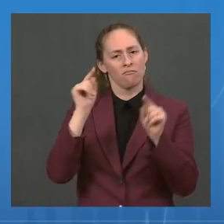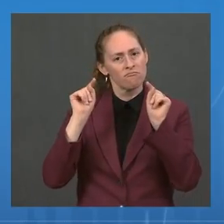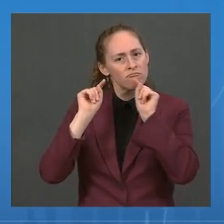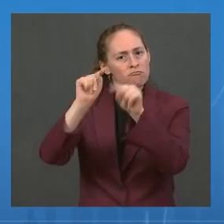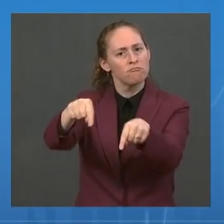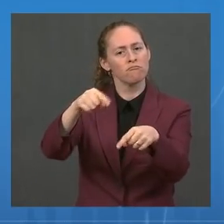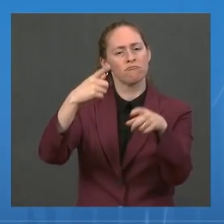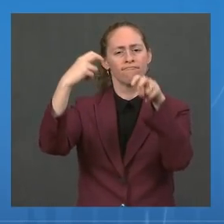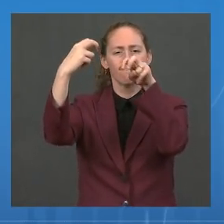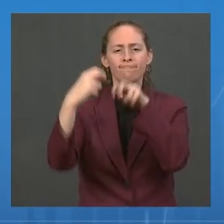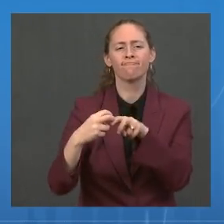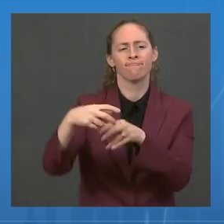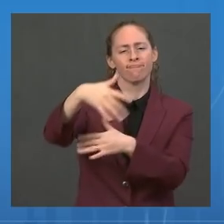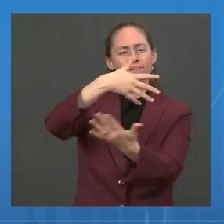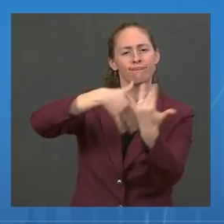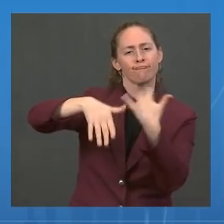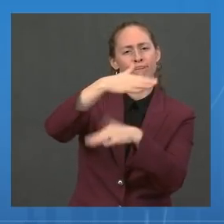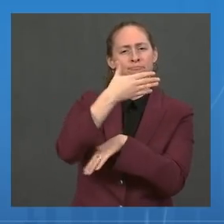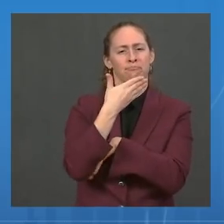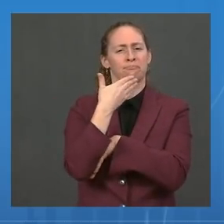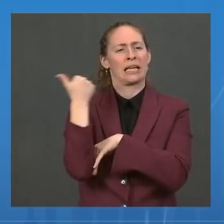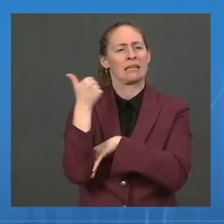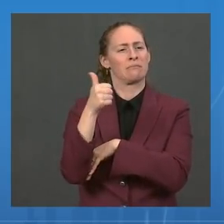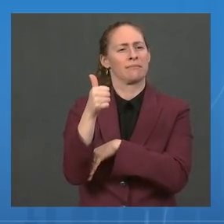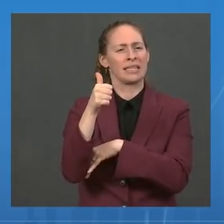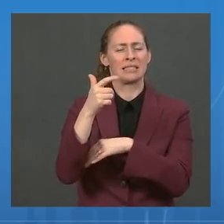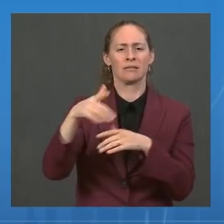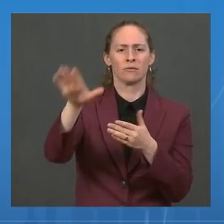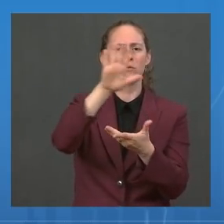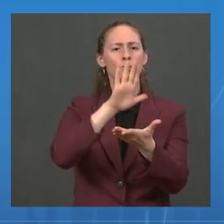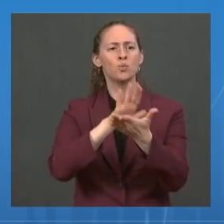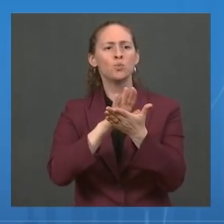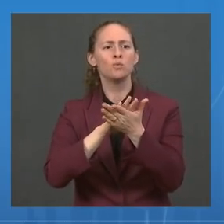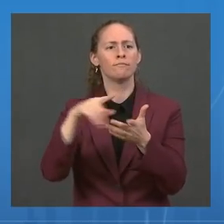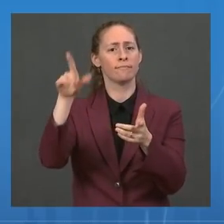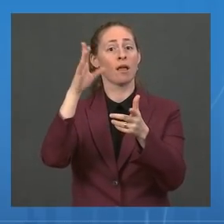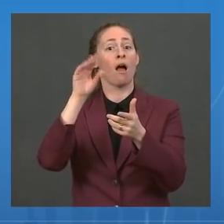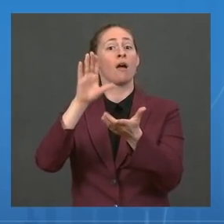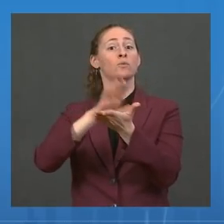We are especially grateful to their school for following the CDC guidelines for schools